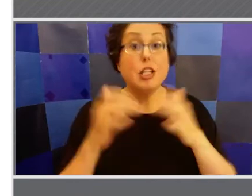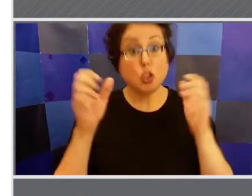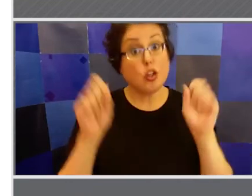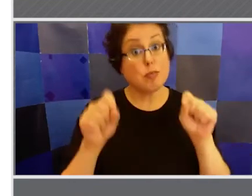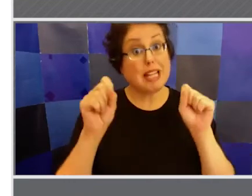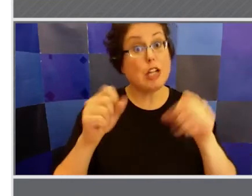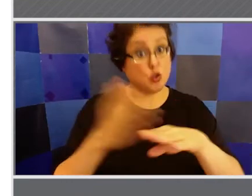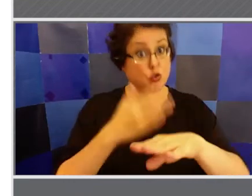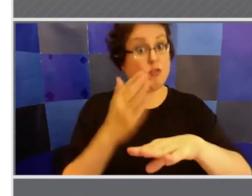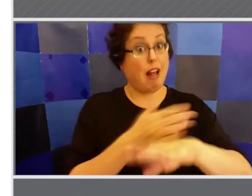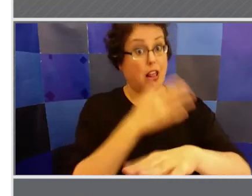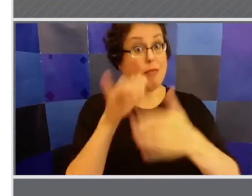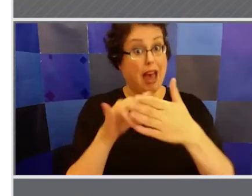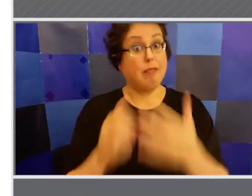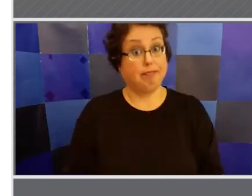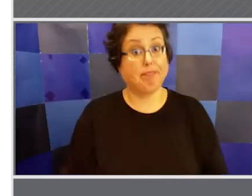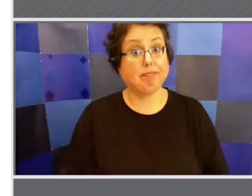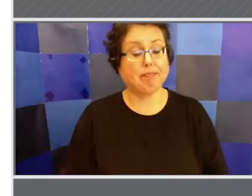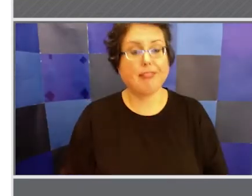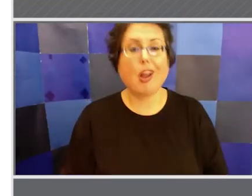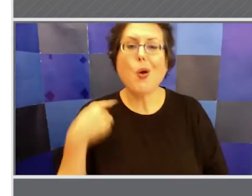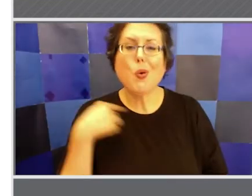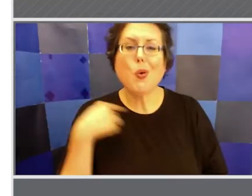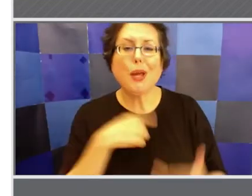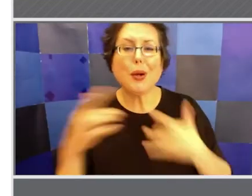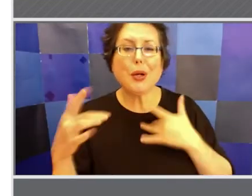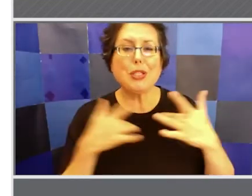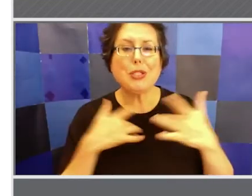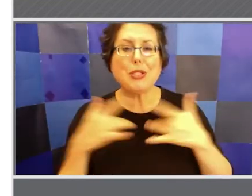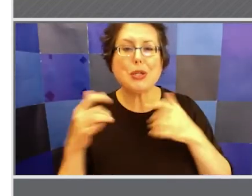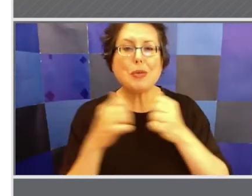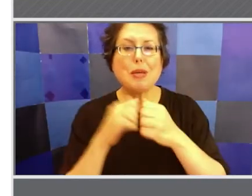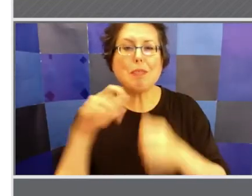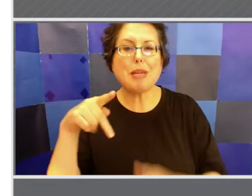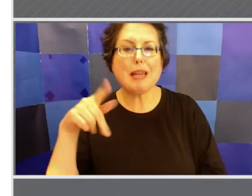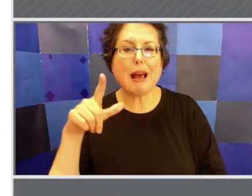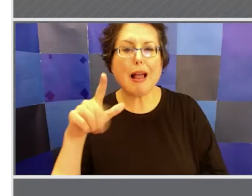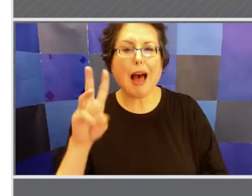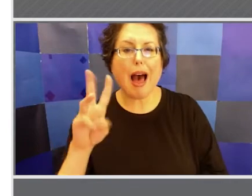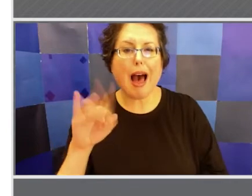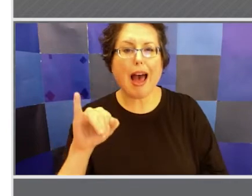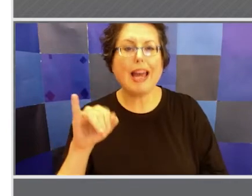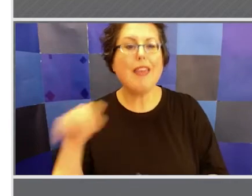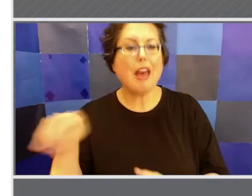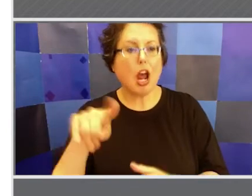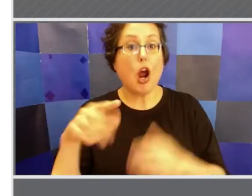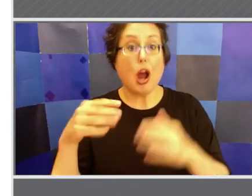So there's a potential for redevelopment there.